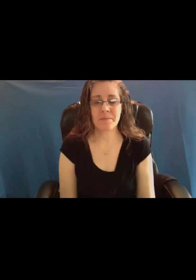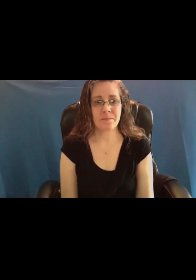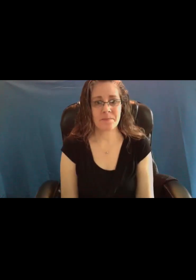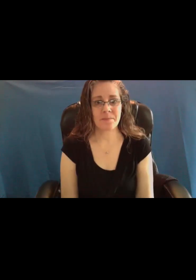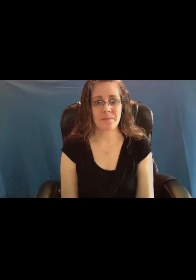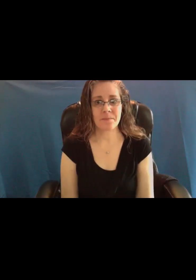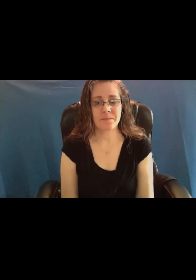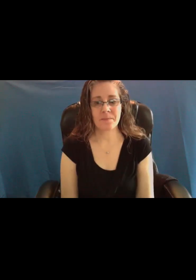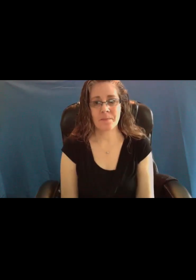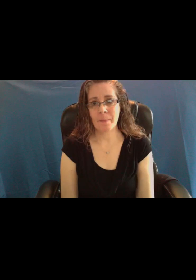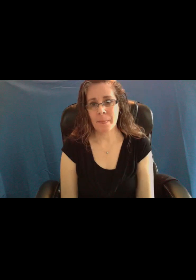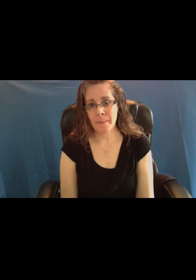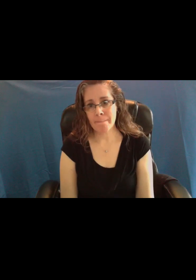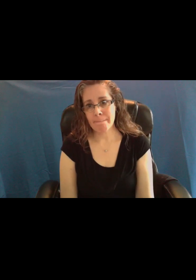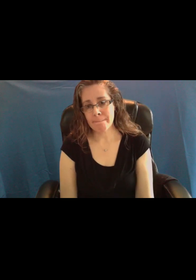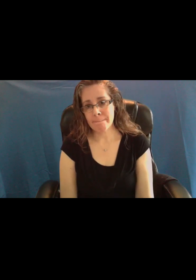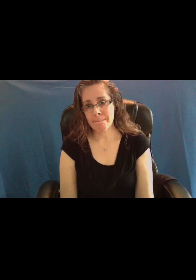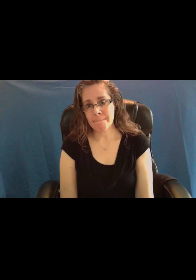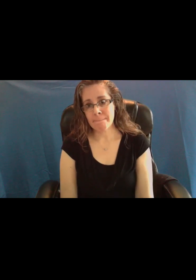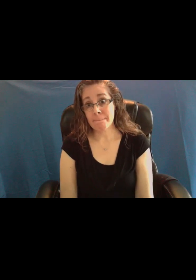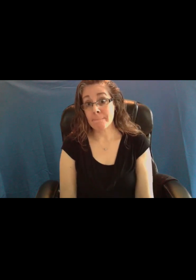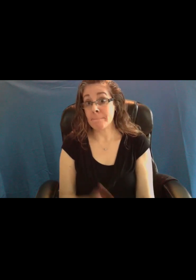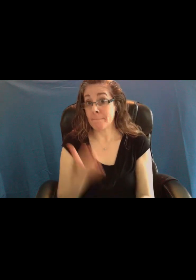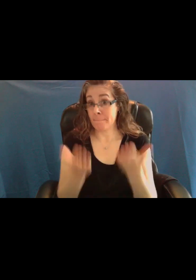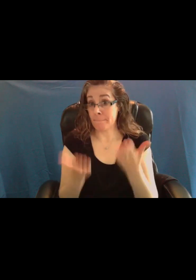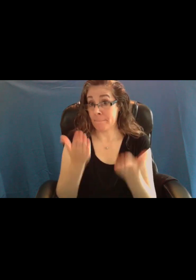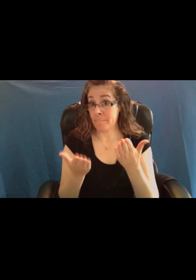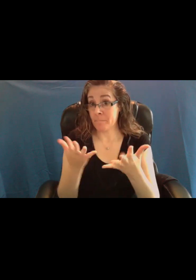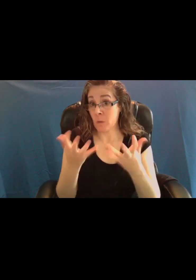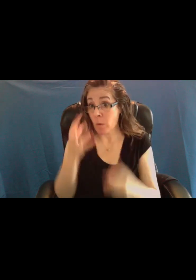So, you may want to consider developing a plan that addresses